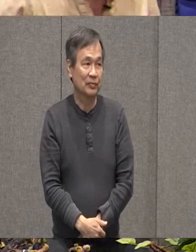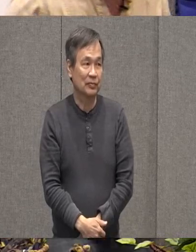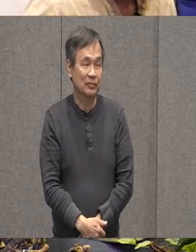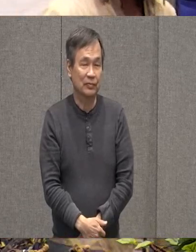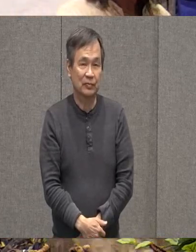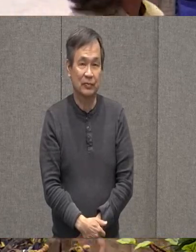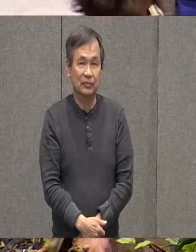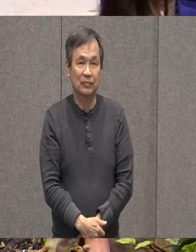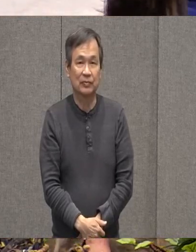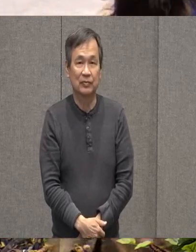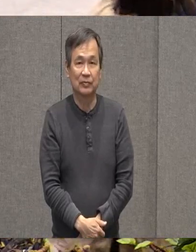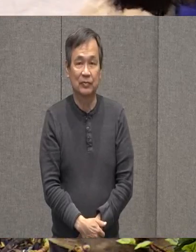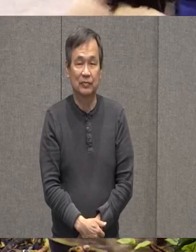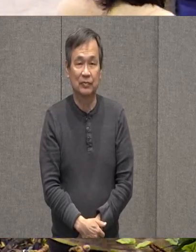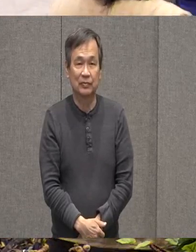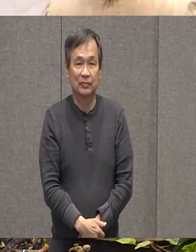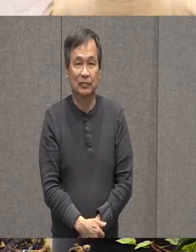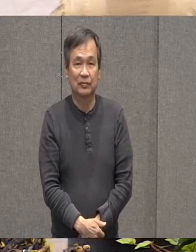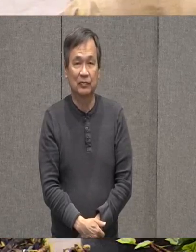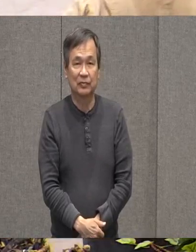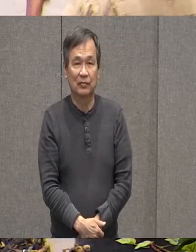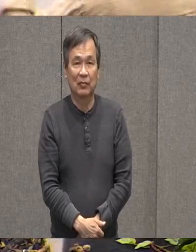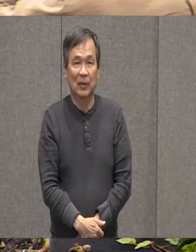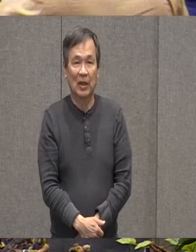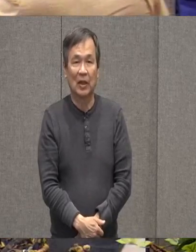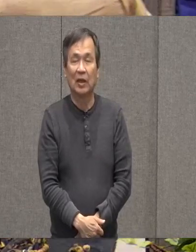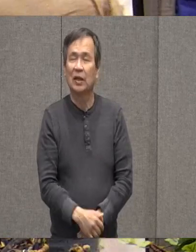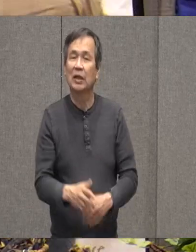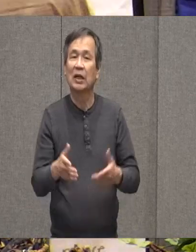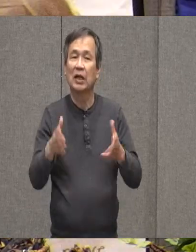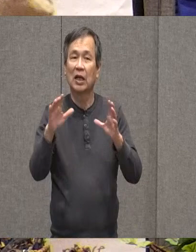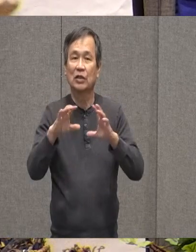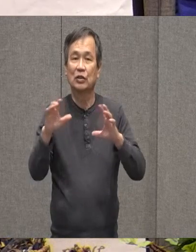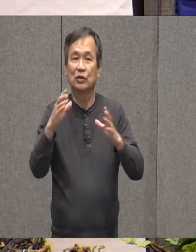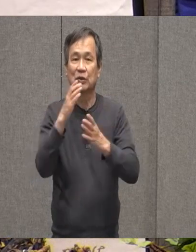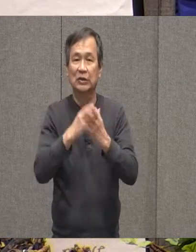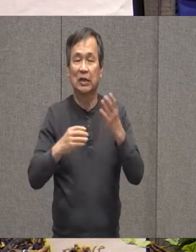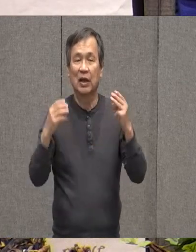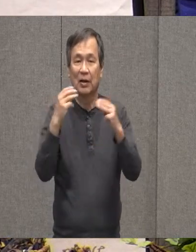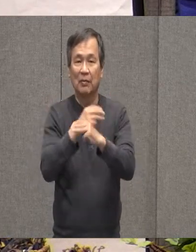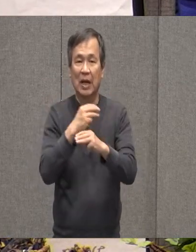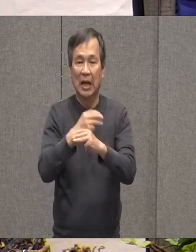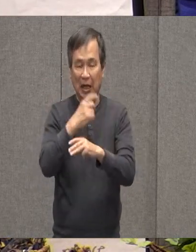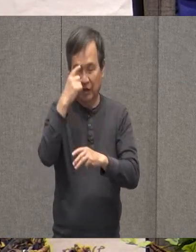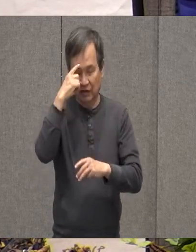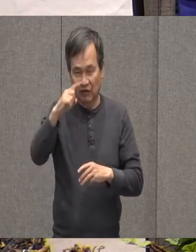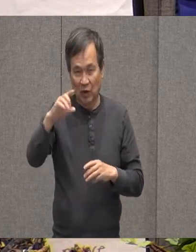Let's go ahead and just do the math for Mr. Pence as we wrap up.